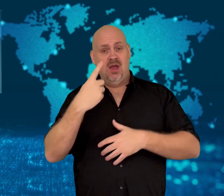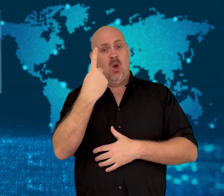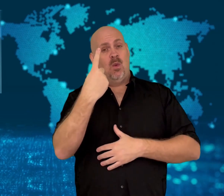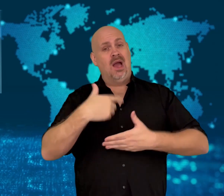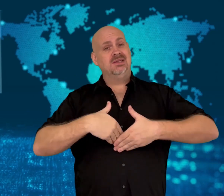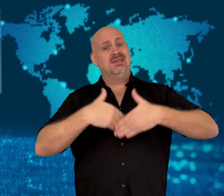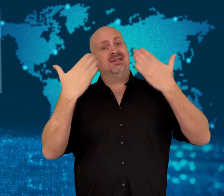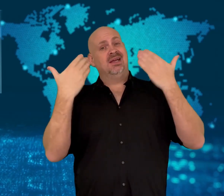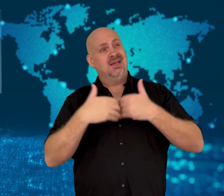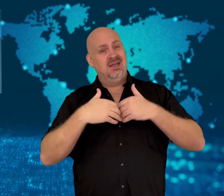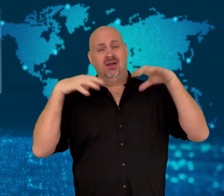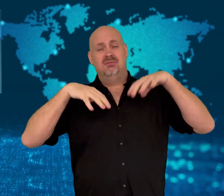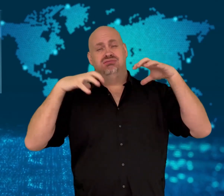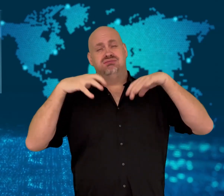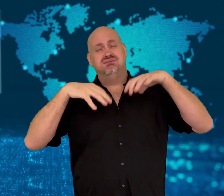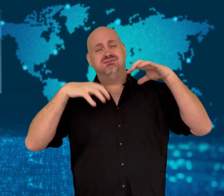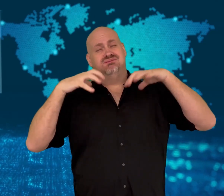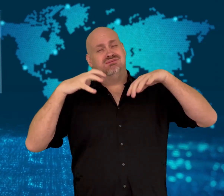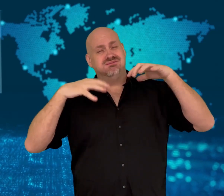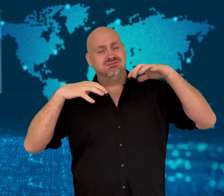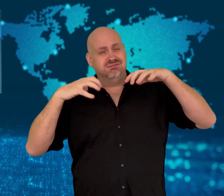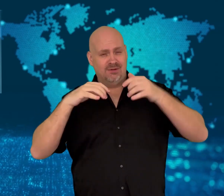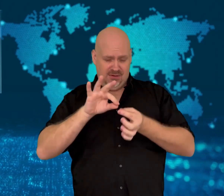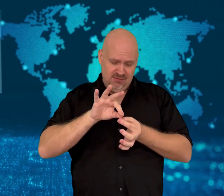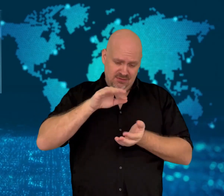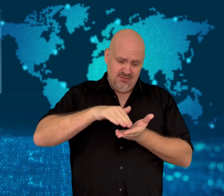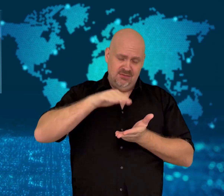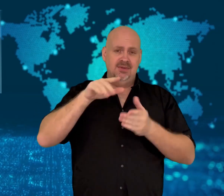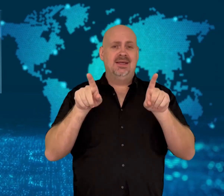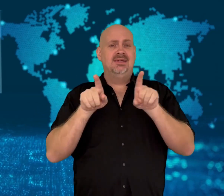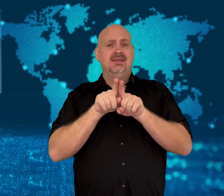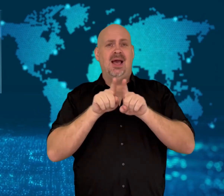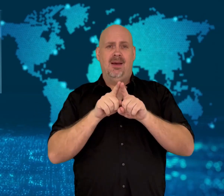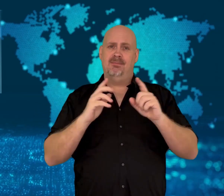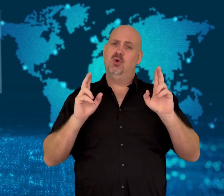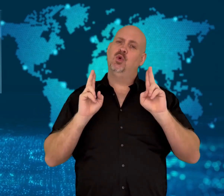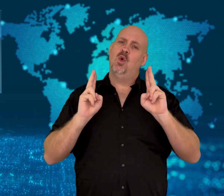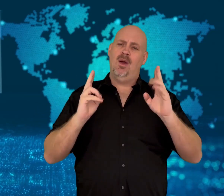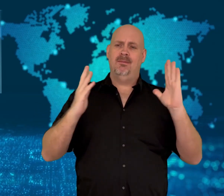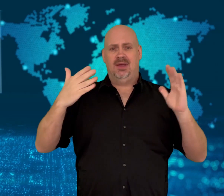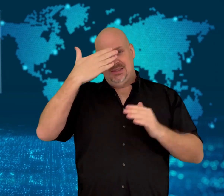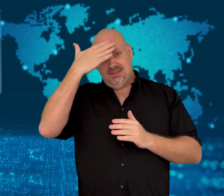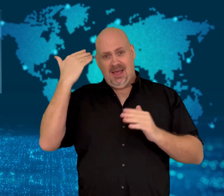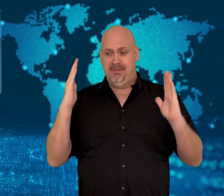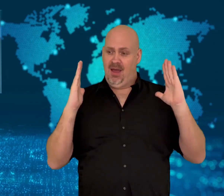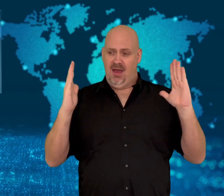Auckland, during that storm, reported receiving the amount of